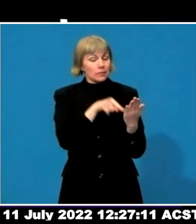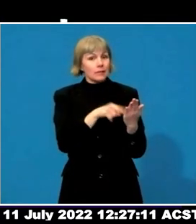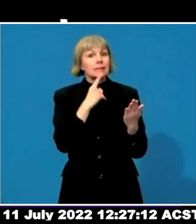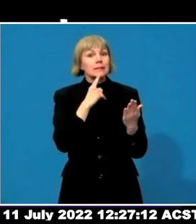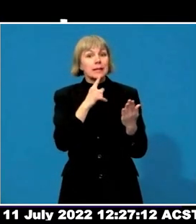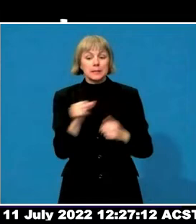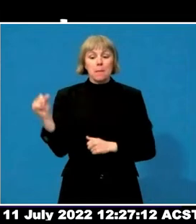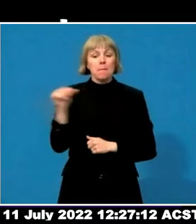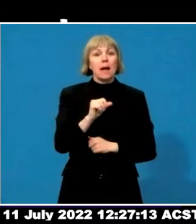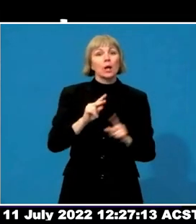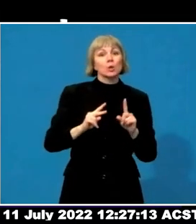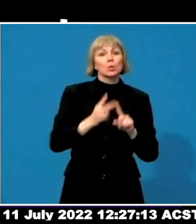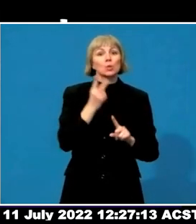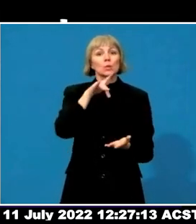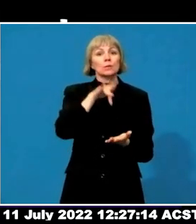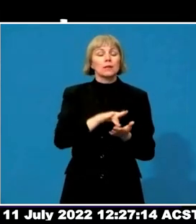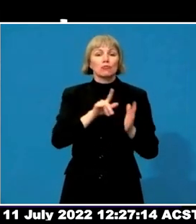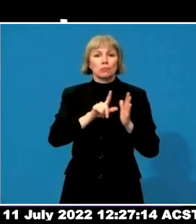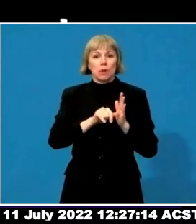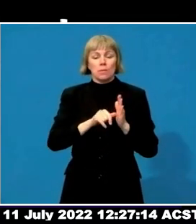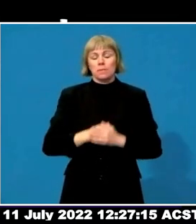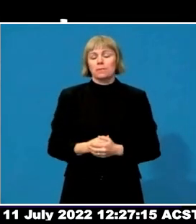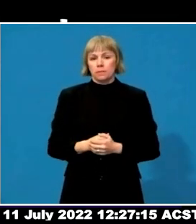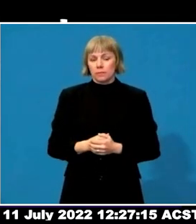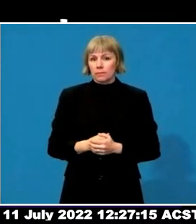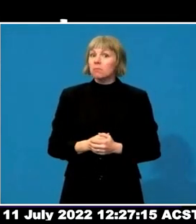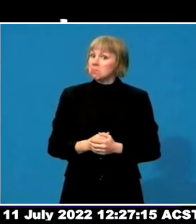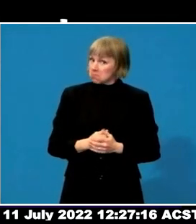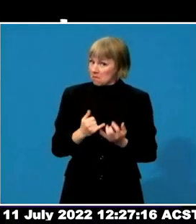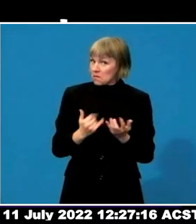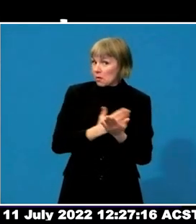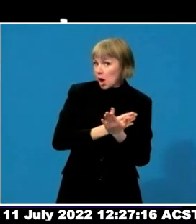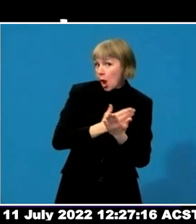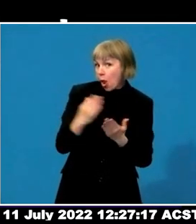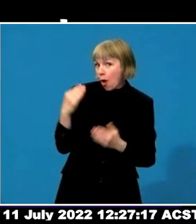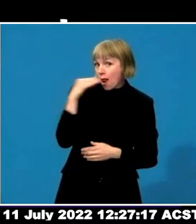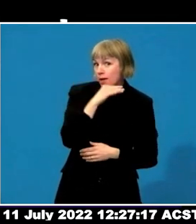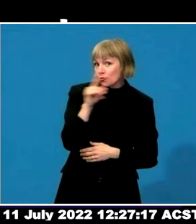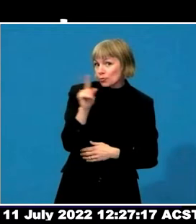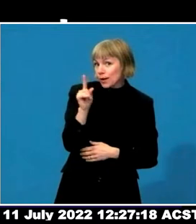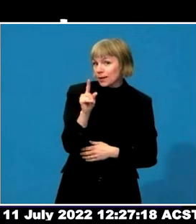pm. CHAIR: So we are going to take a very long lunch, I think? Yes, unless I have any direction otherwise.